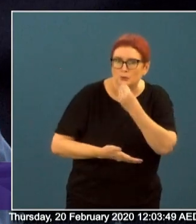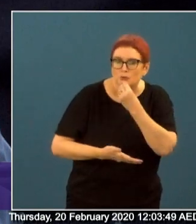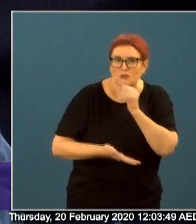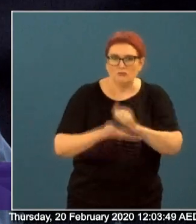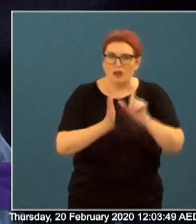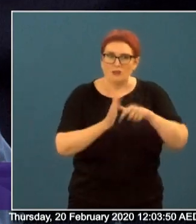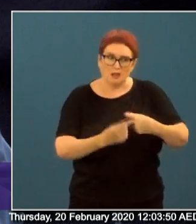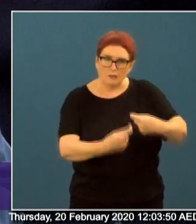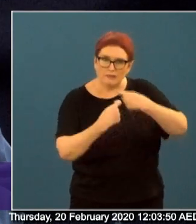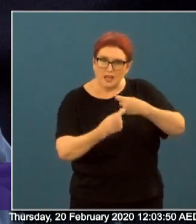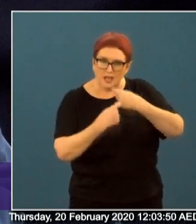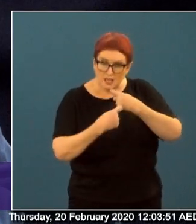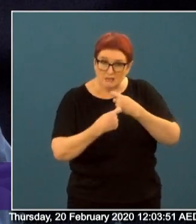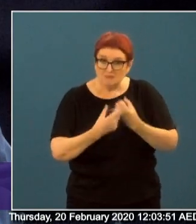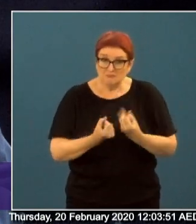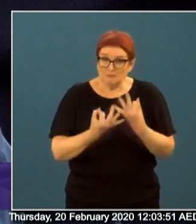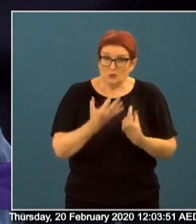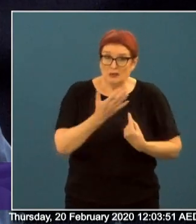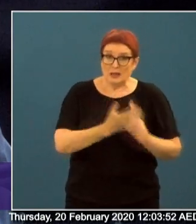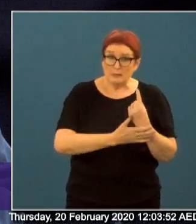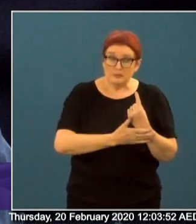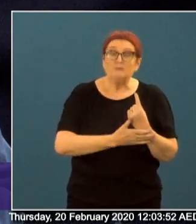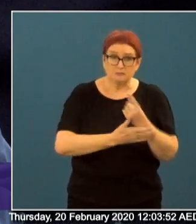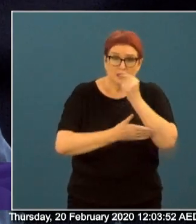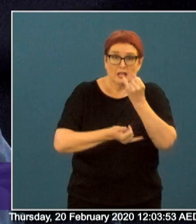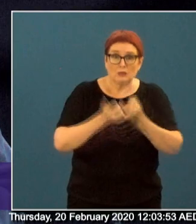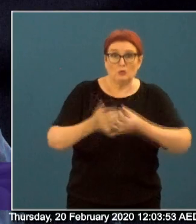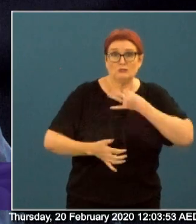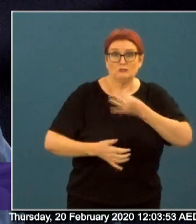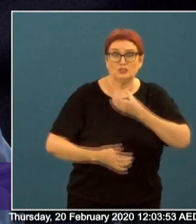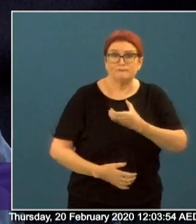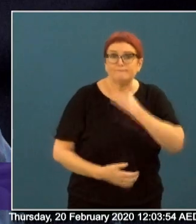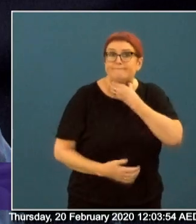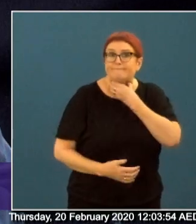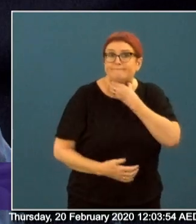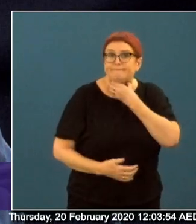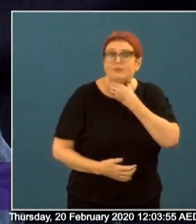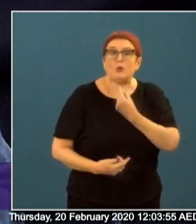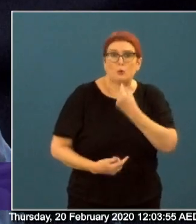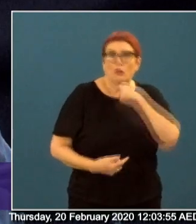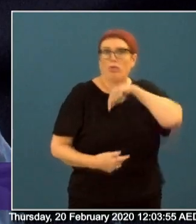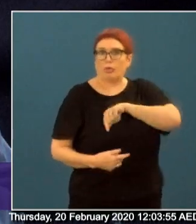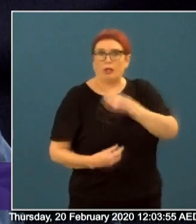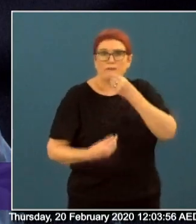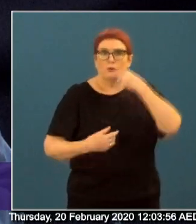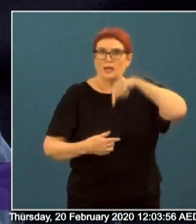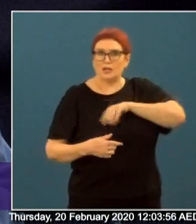then you may be at higher risk of choking or aspirating the food, so that it goes back into the lungs.